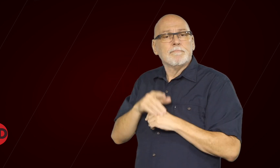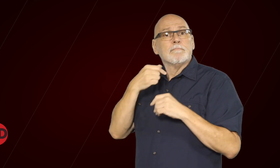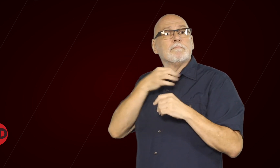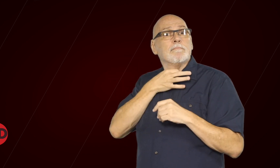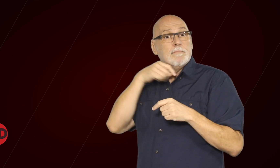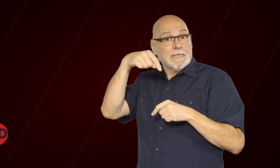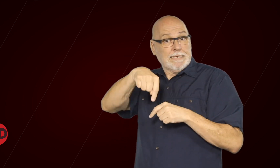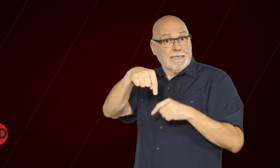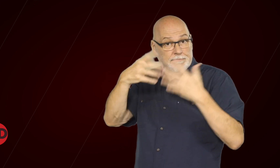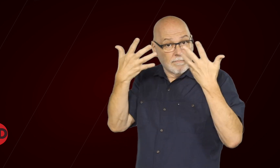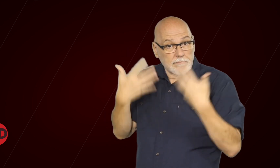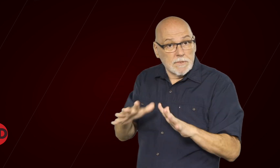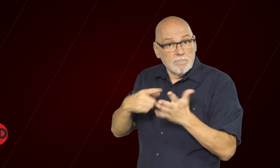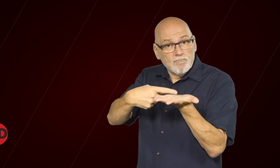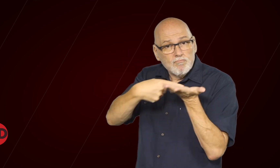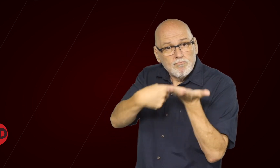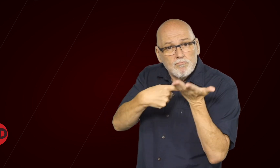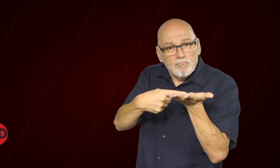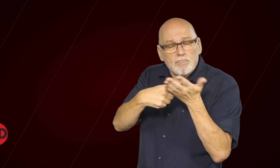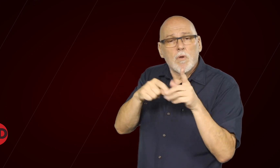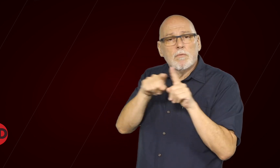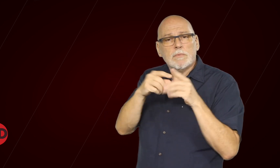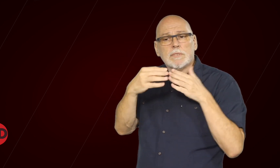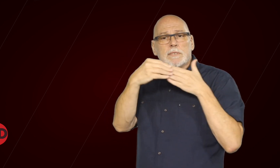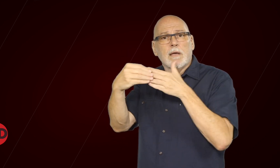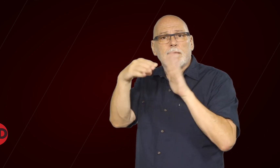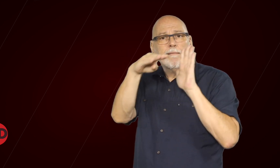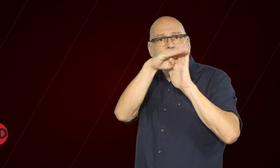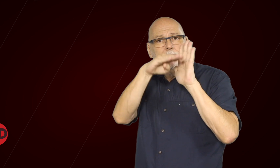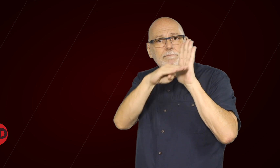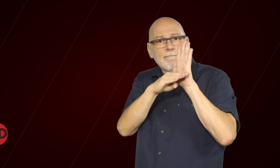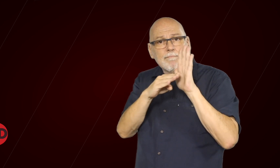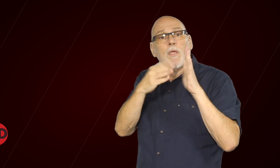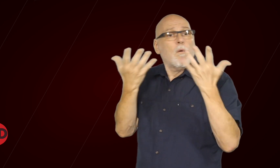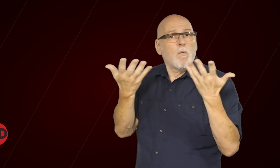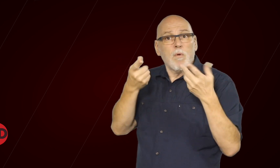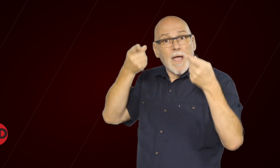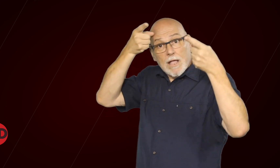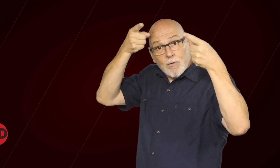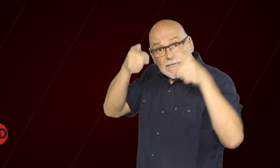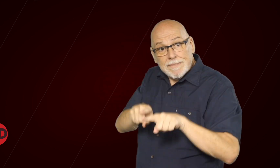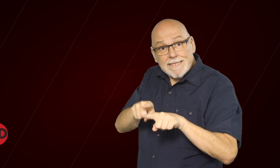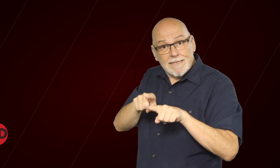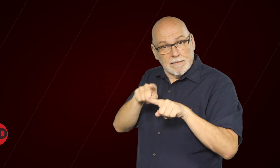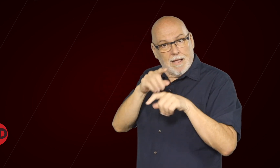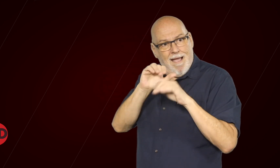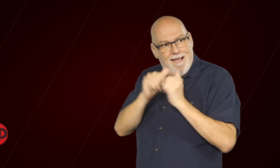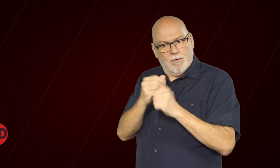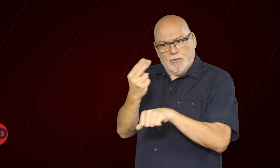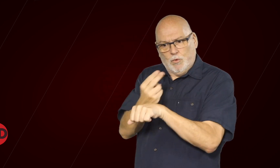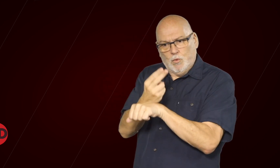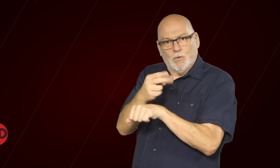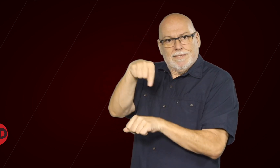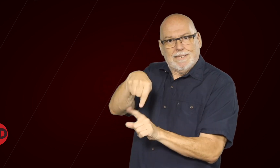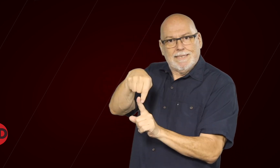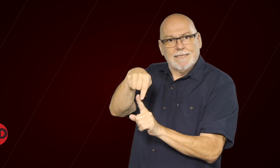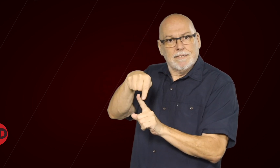Has this been discussed and guidelines or agreement on its use?